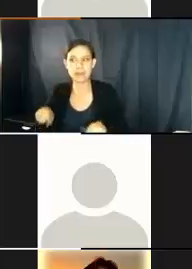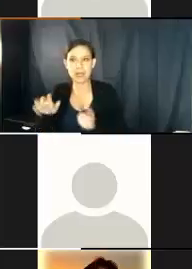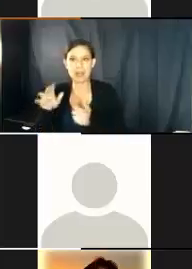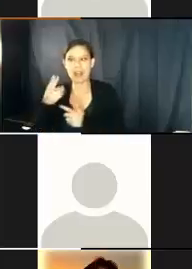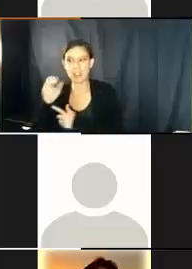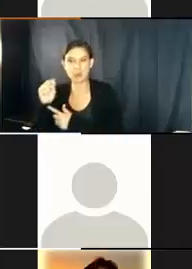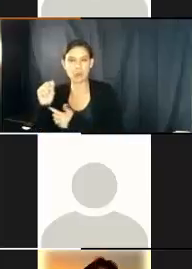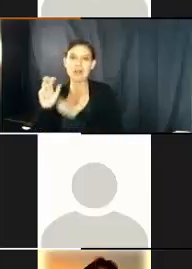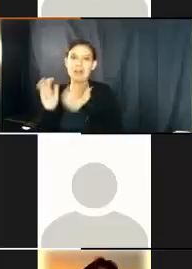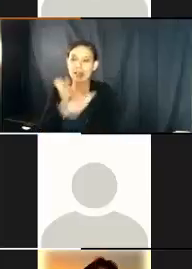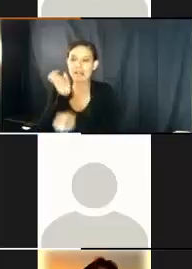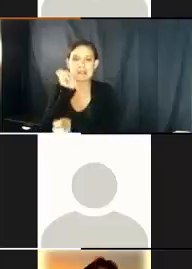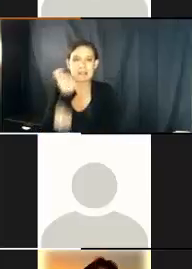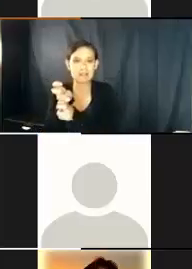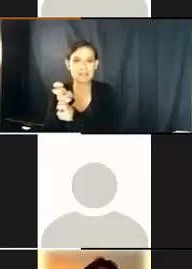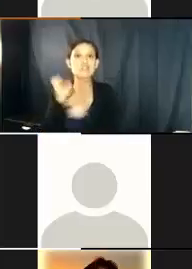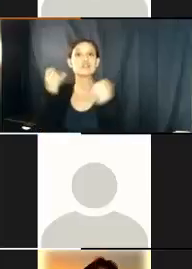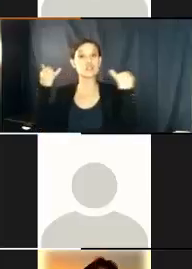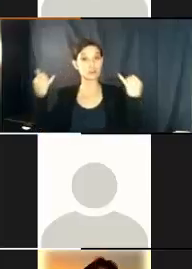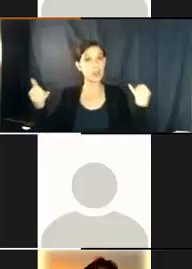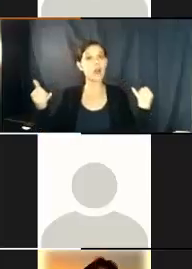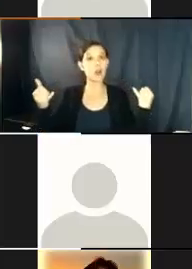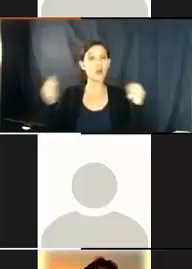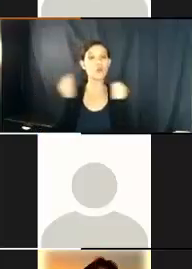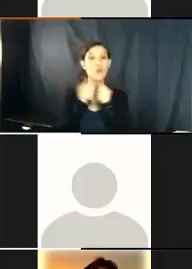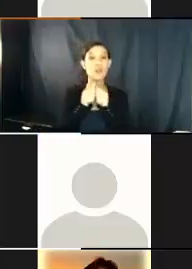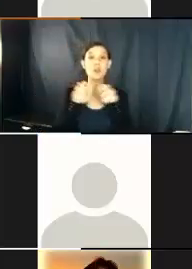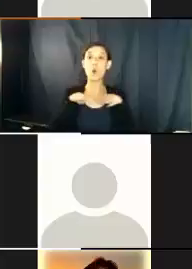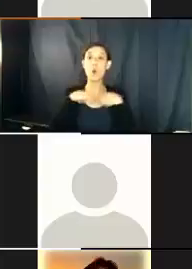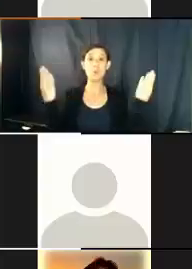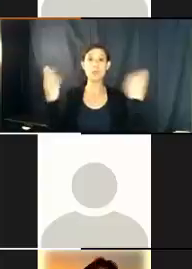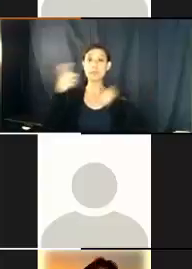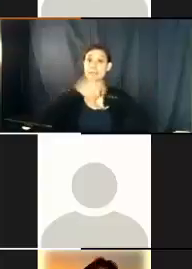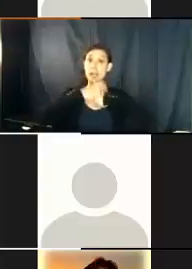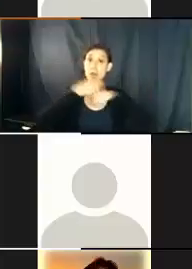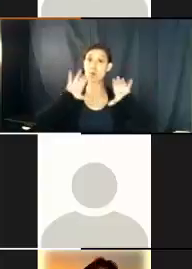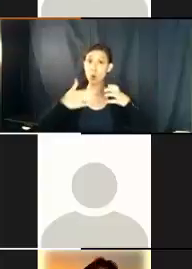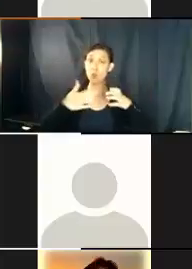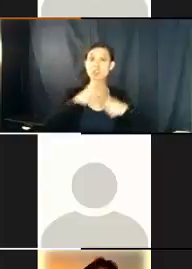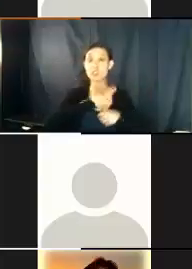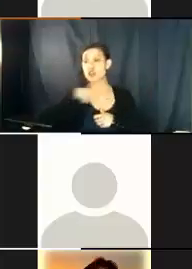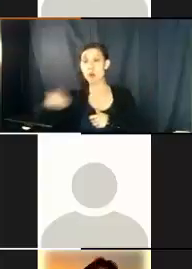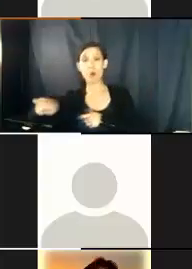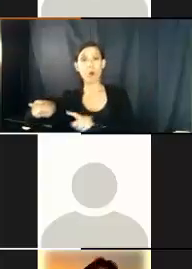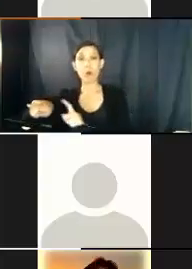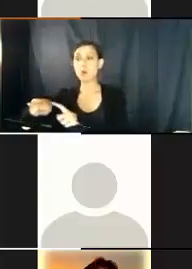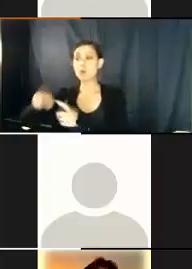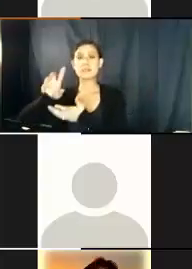So he has the option with asynchronous courses he can do his course in Spain. six seven hours time difference.